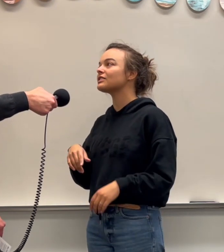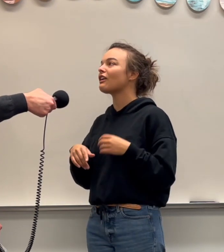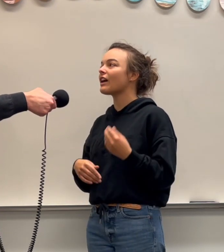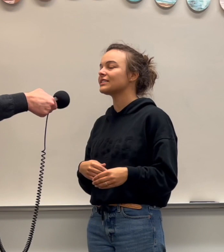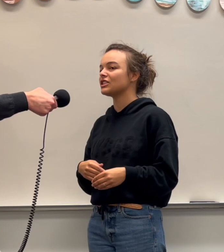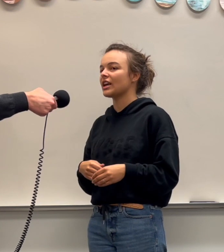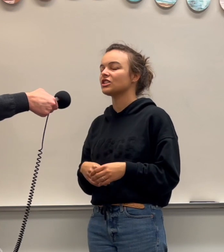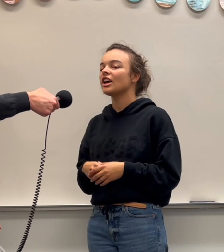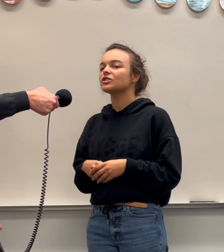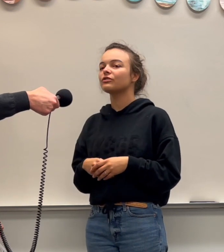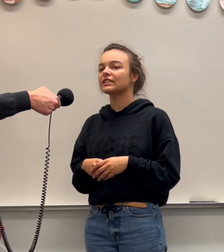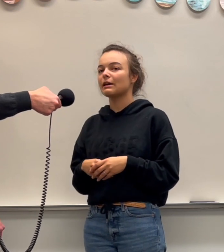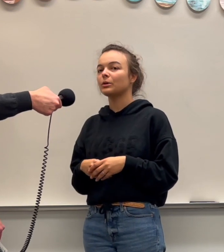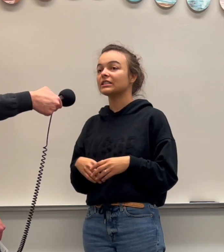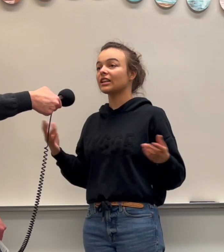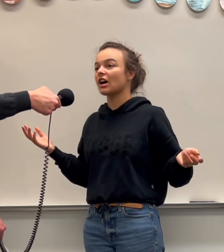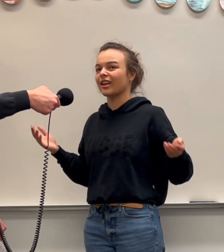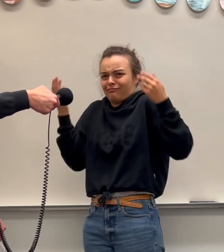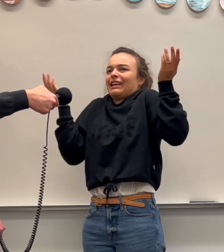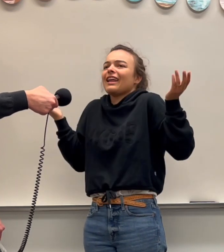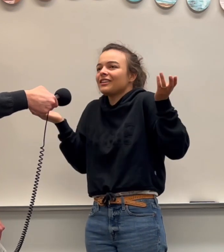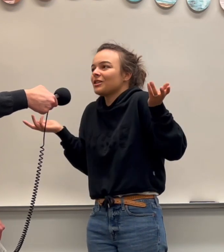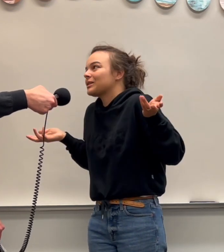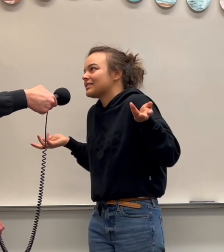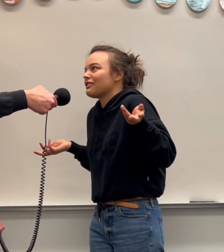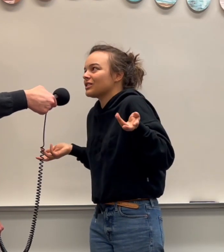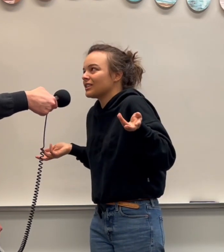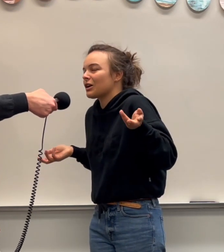because of how fast they change so for example Tick Tock and I didn't know what the sign for tick